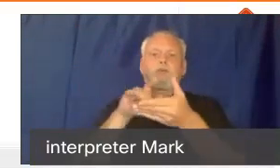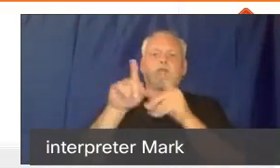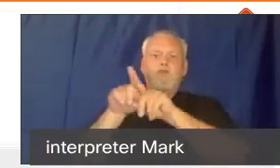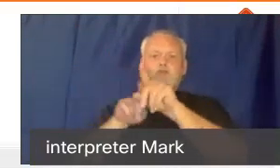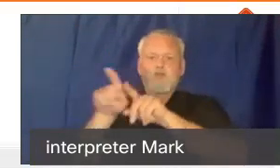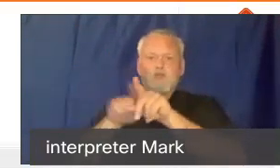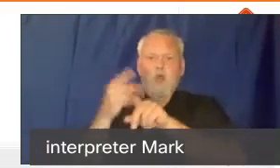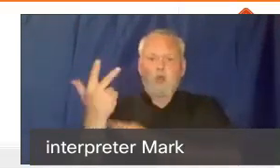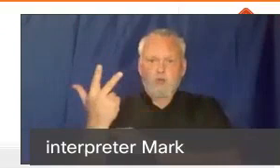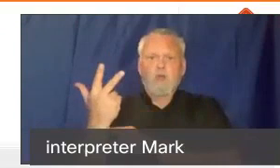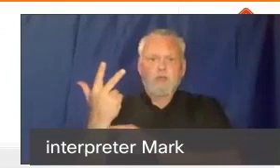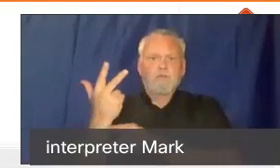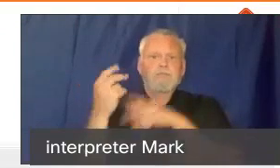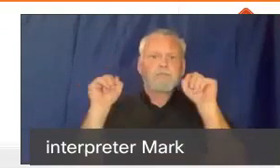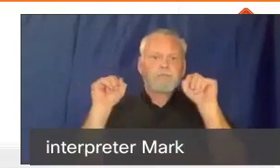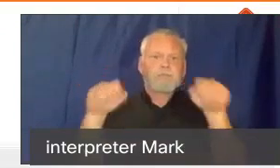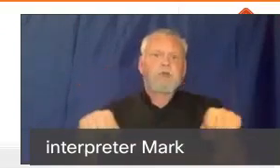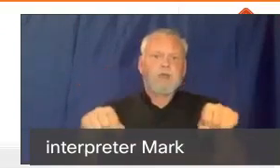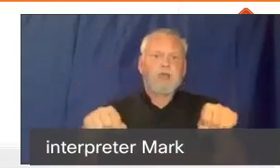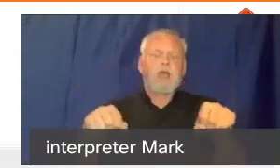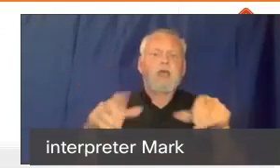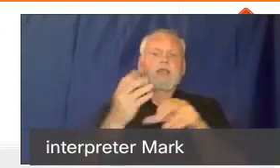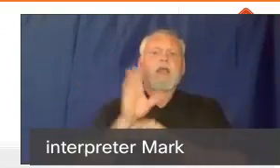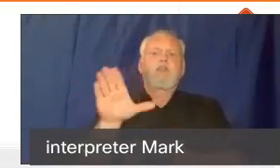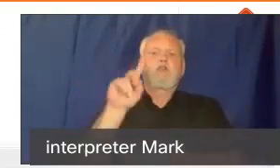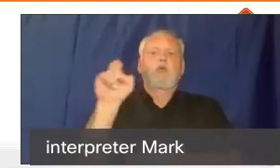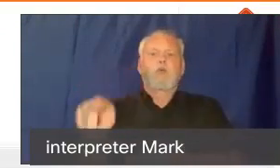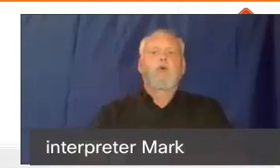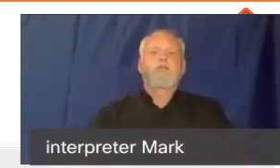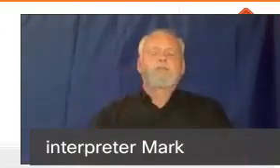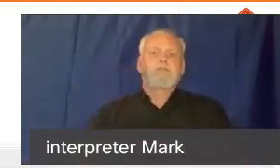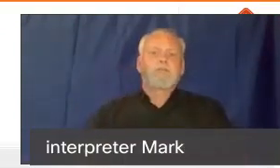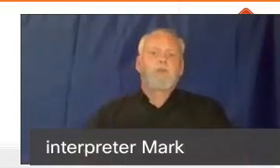So, we could be able to receive your question or comments. Thank you very much.